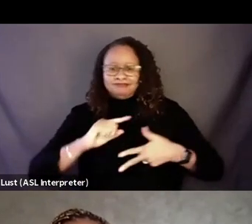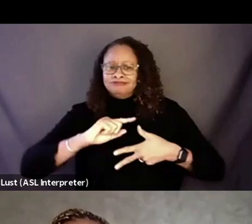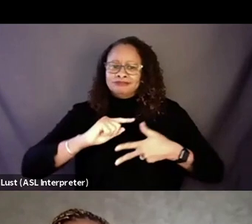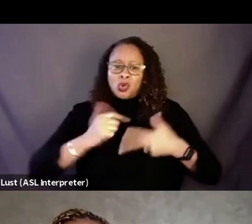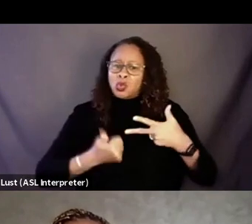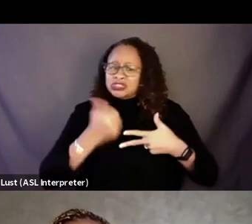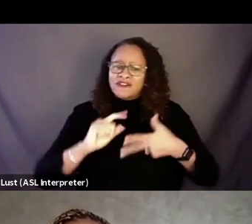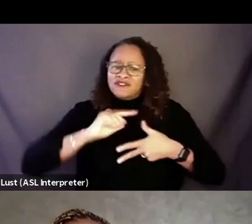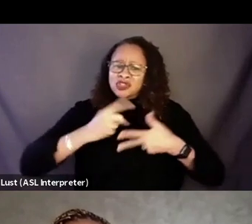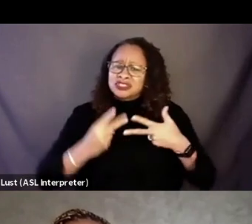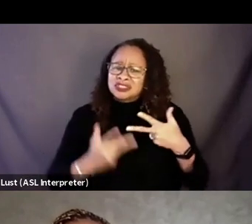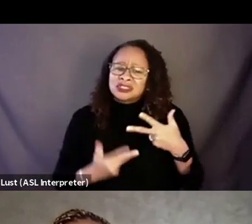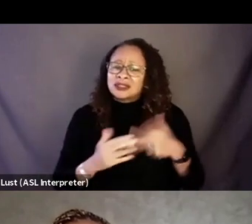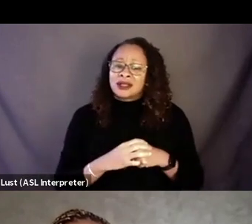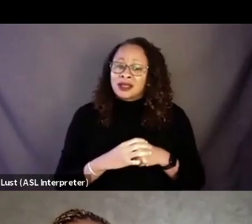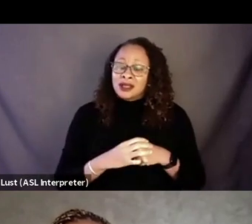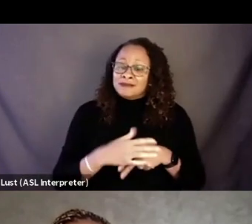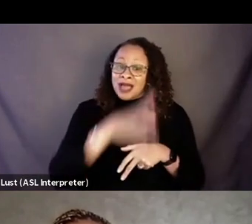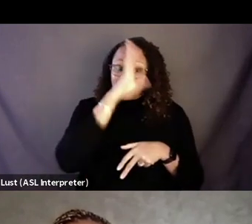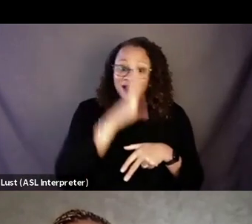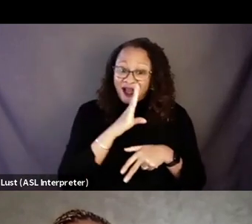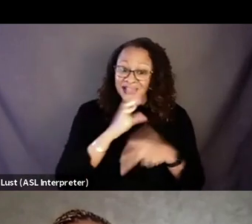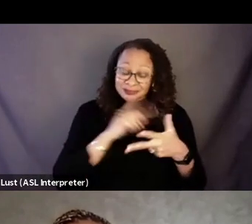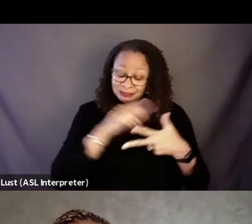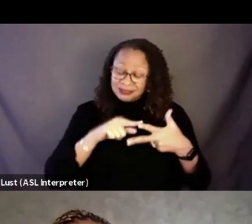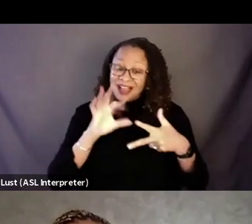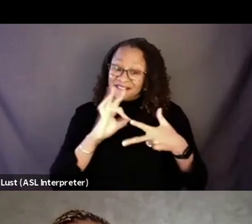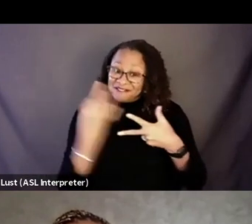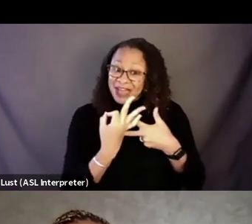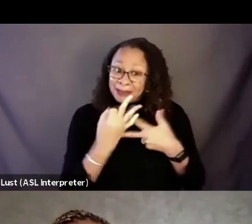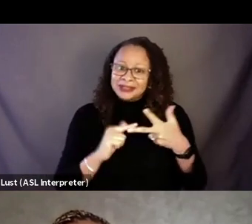I'm like, it's God, then family then country in that order